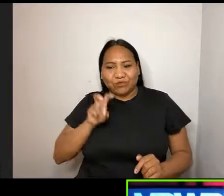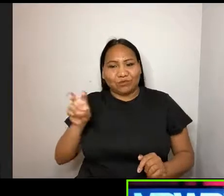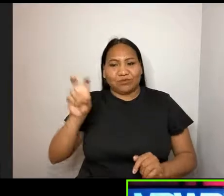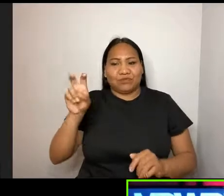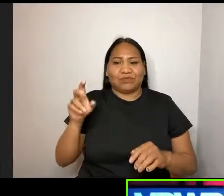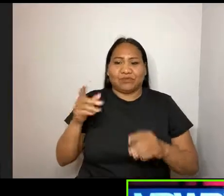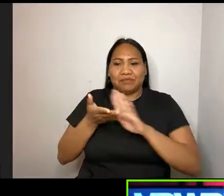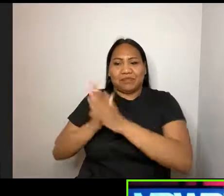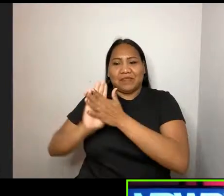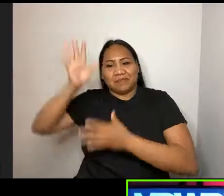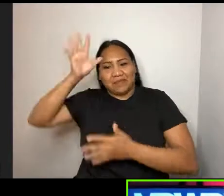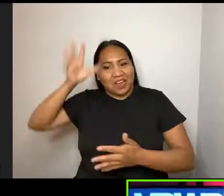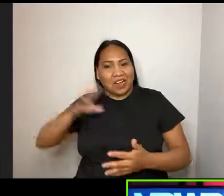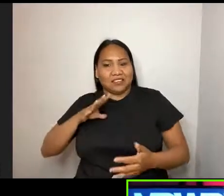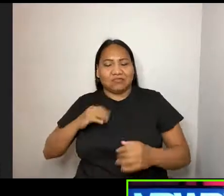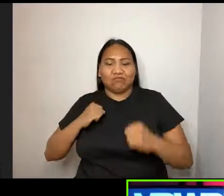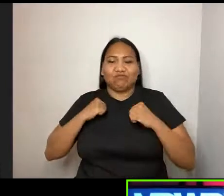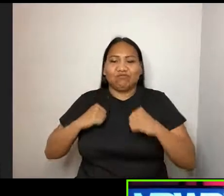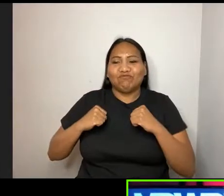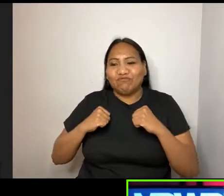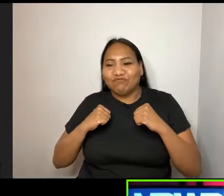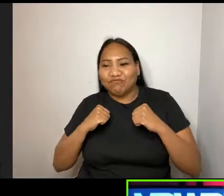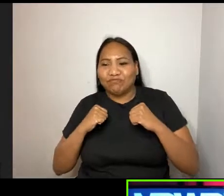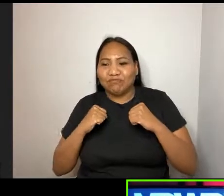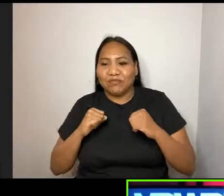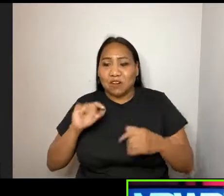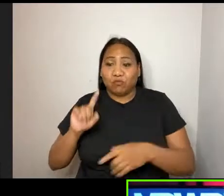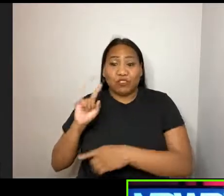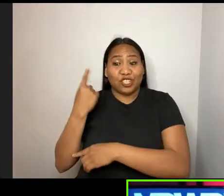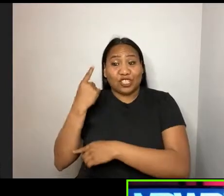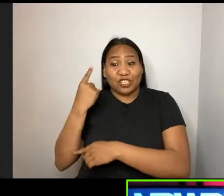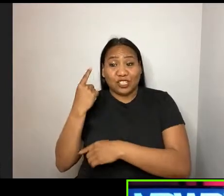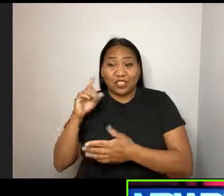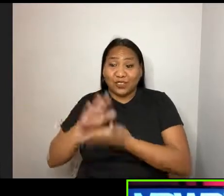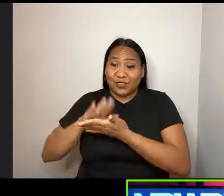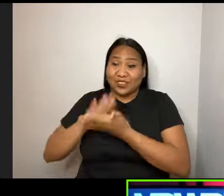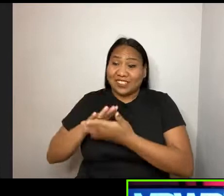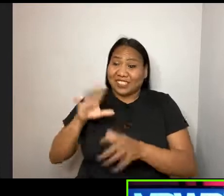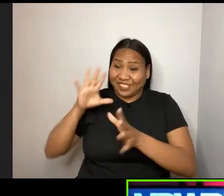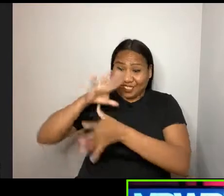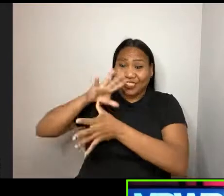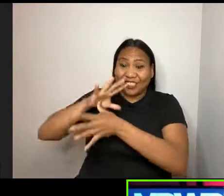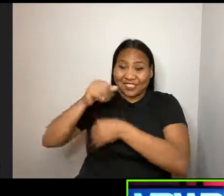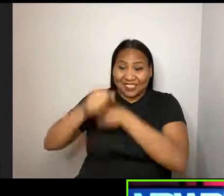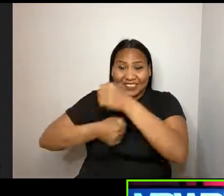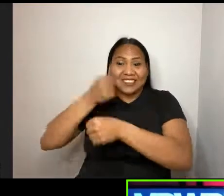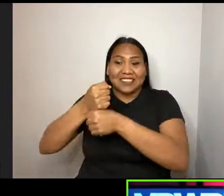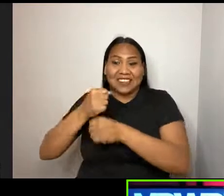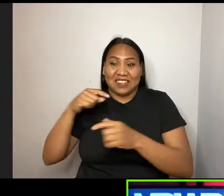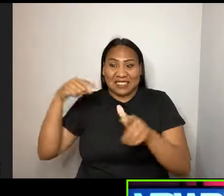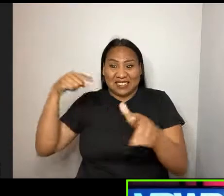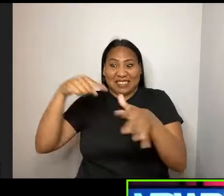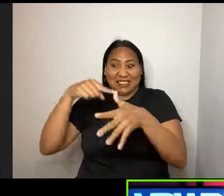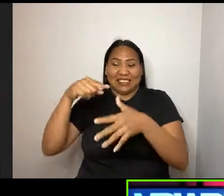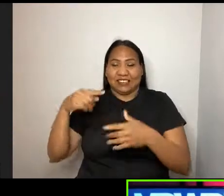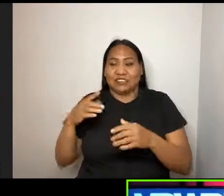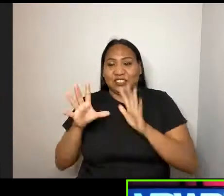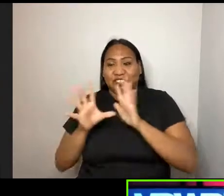the first day of school for senior year, I said I am Two Eagles. That's how I